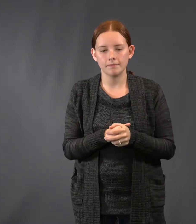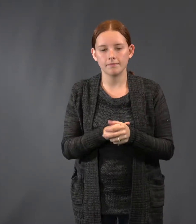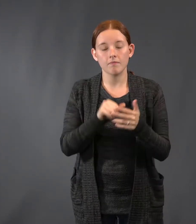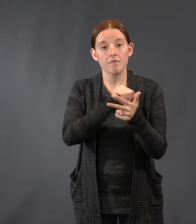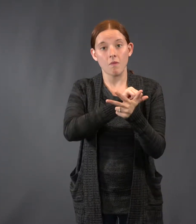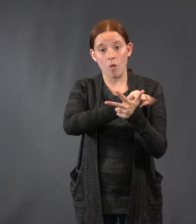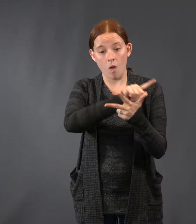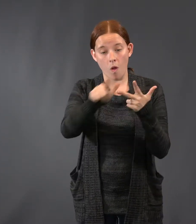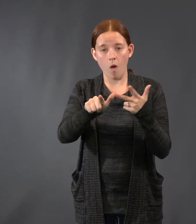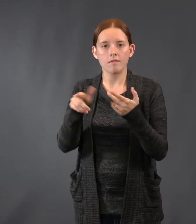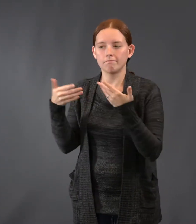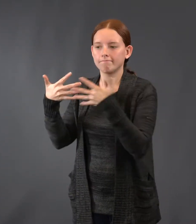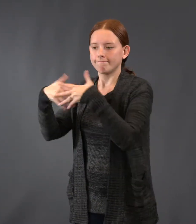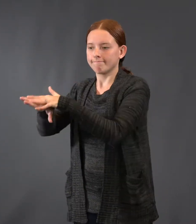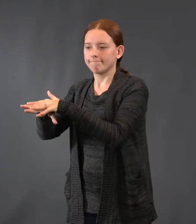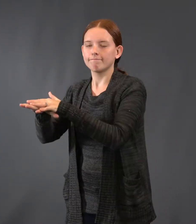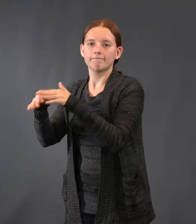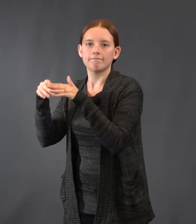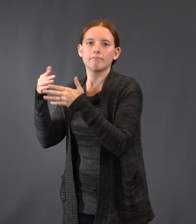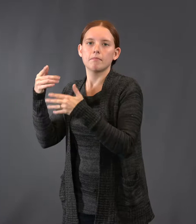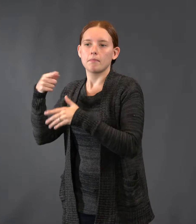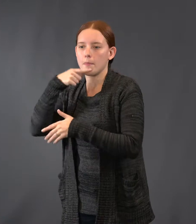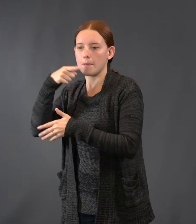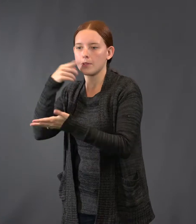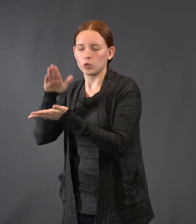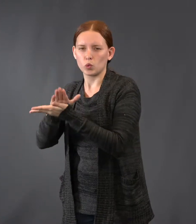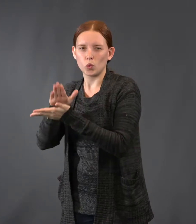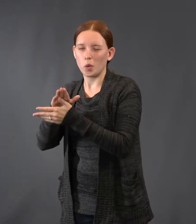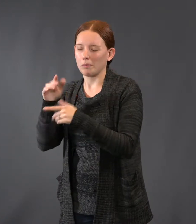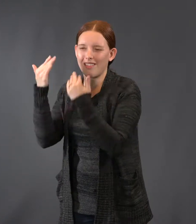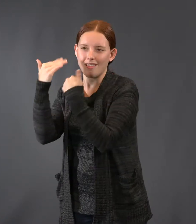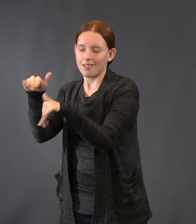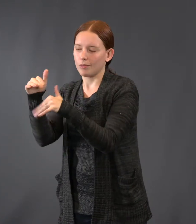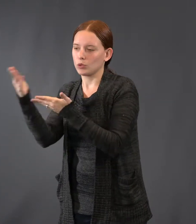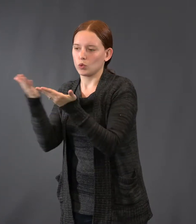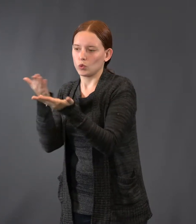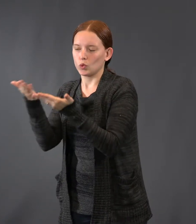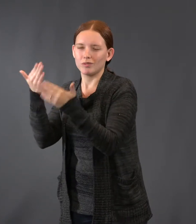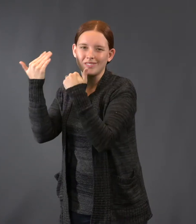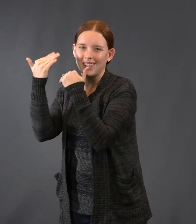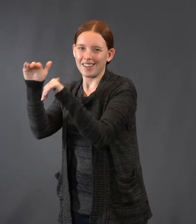All of them started out in public school with limited services and accommodations.